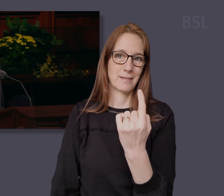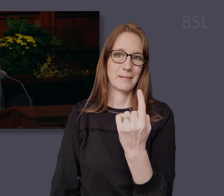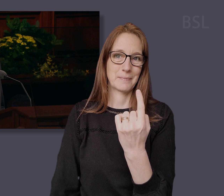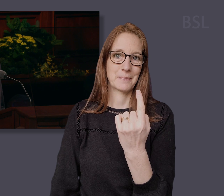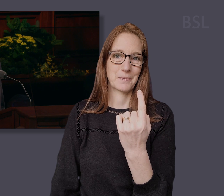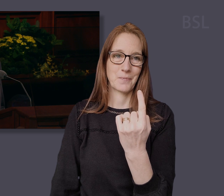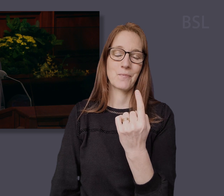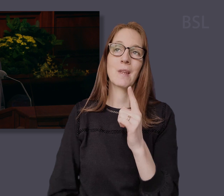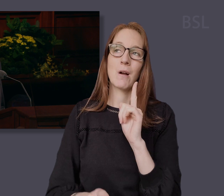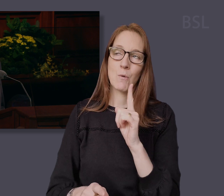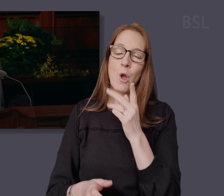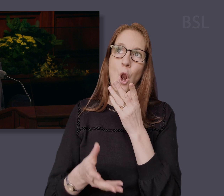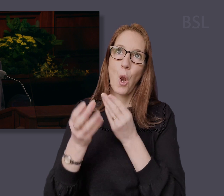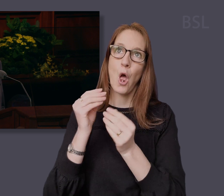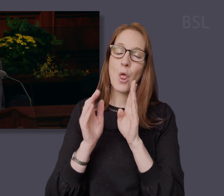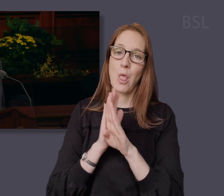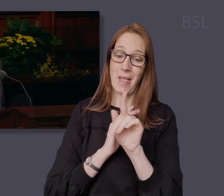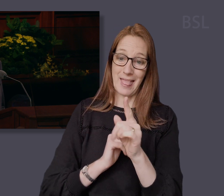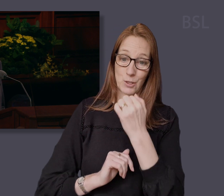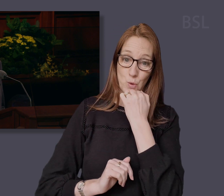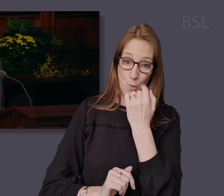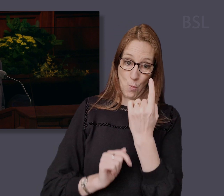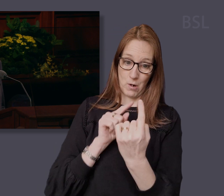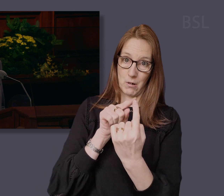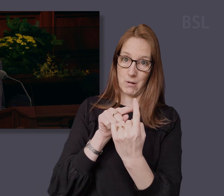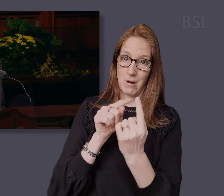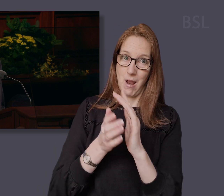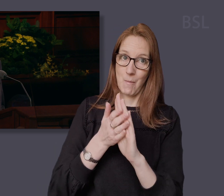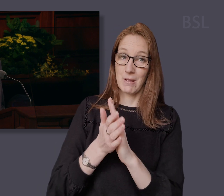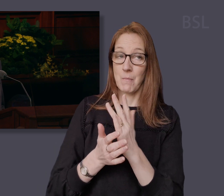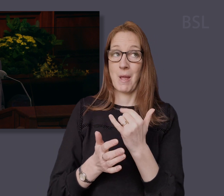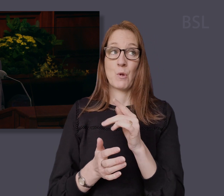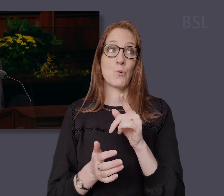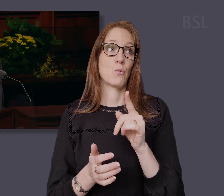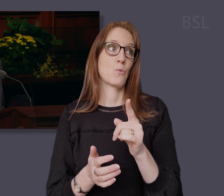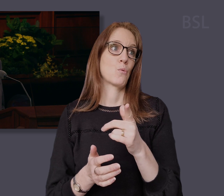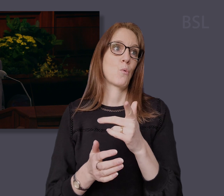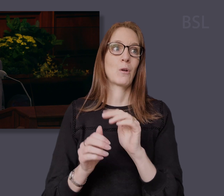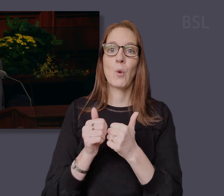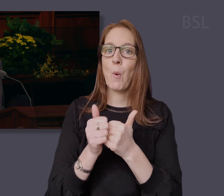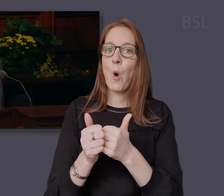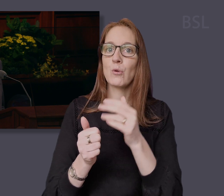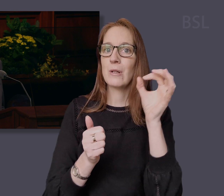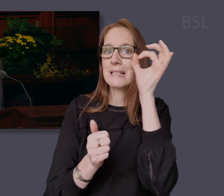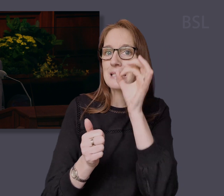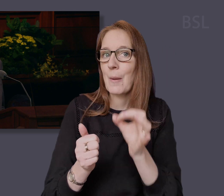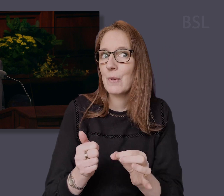And a lesson we might take from that number is that you might be an undershepherd for 100 elders